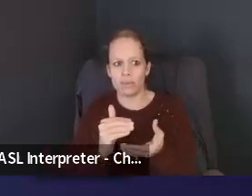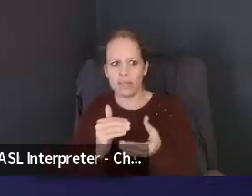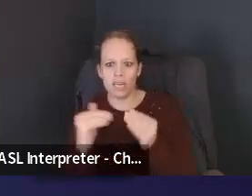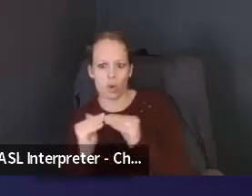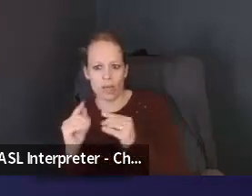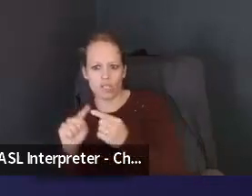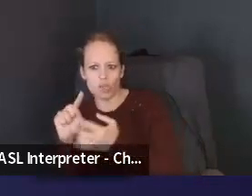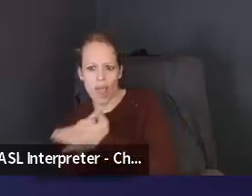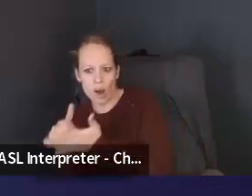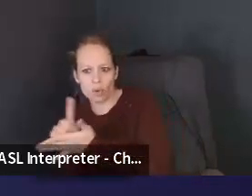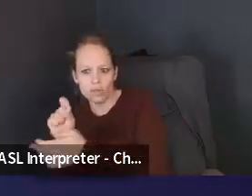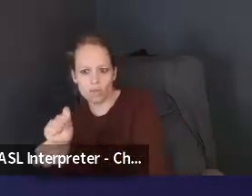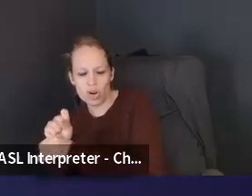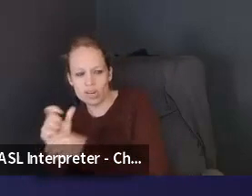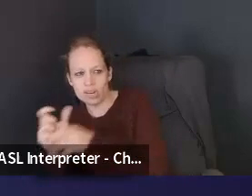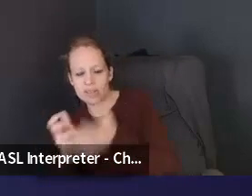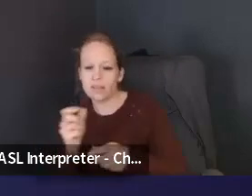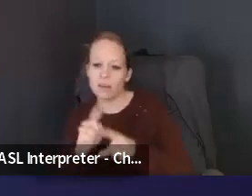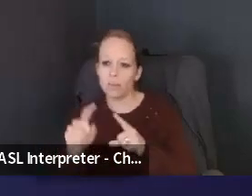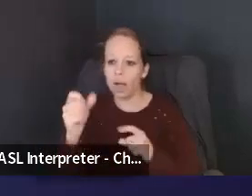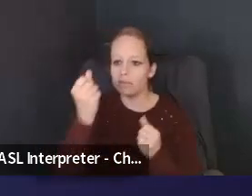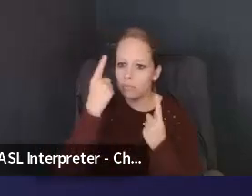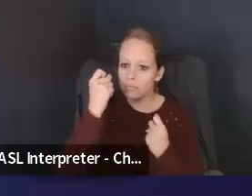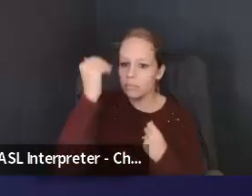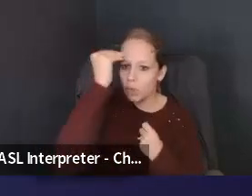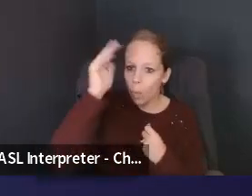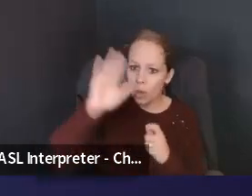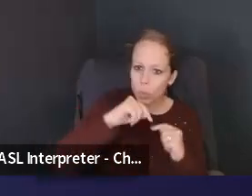knowing your team and having experience and doing these projects ahead of time is going to help you